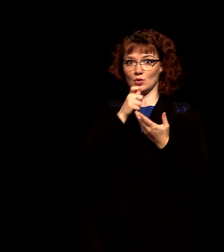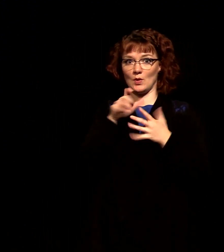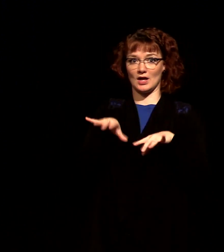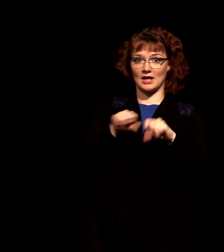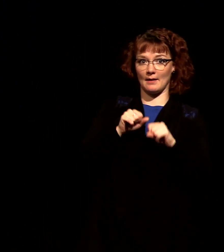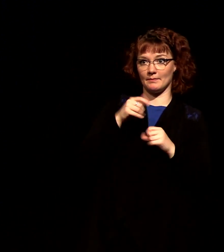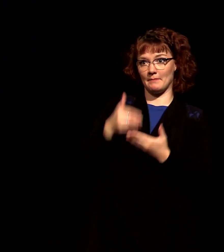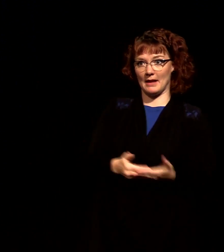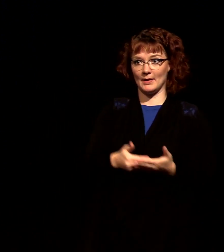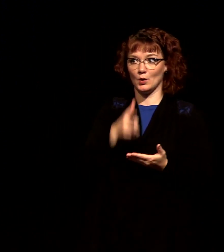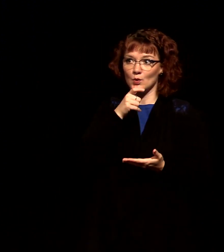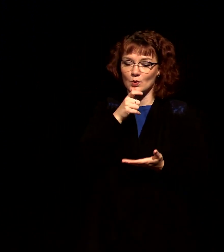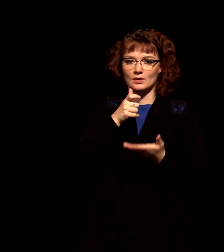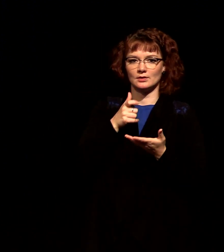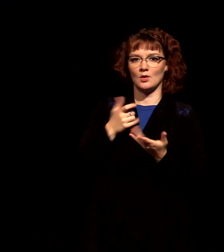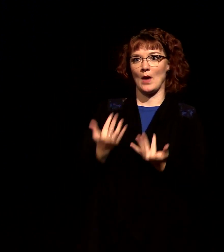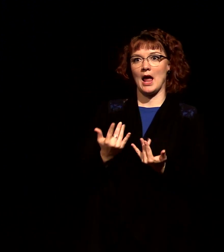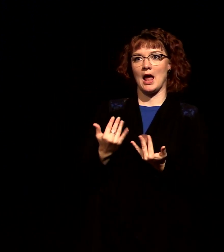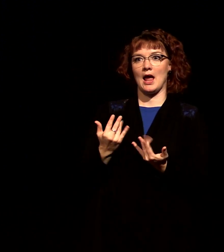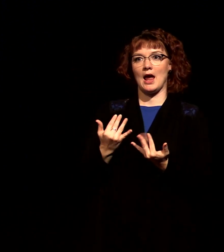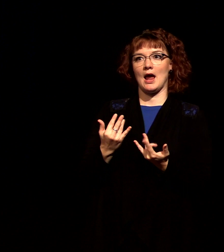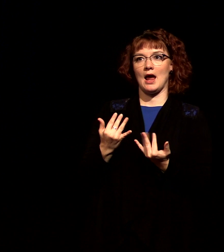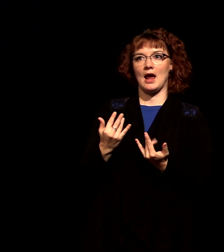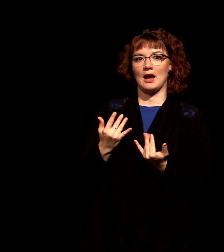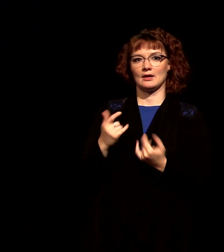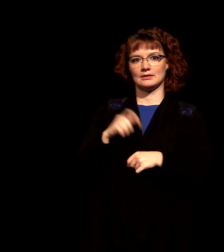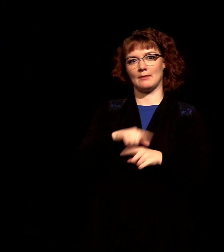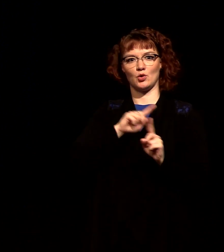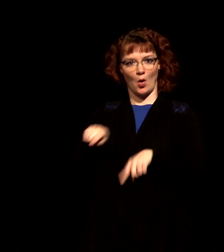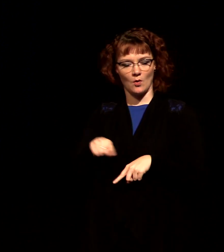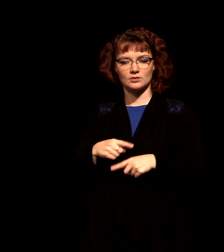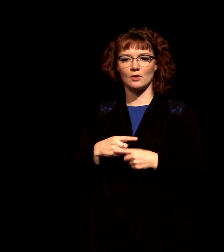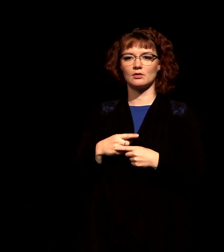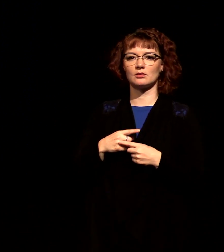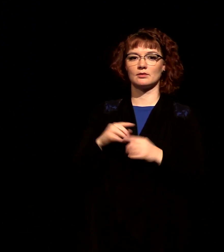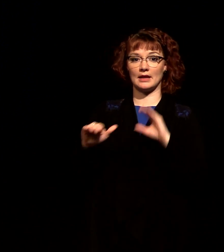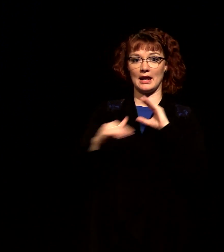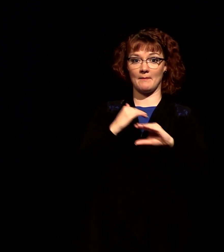And there was this beautiful picture of this baby boy, and we